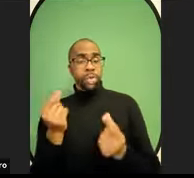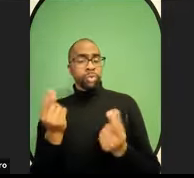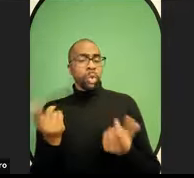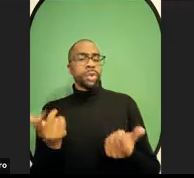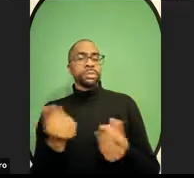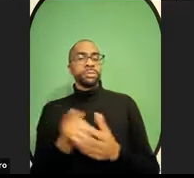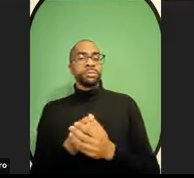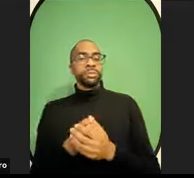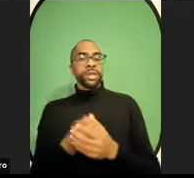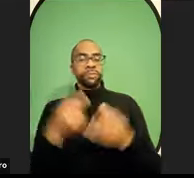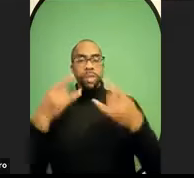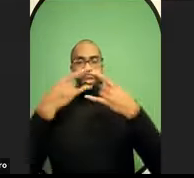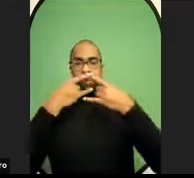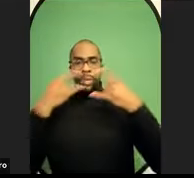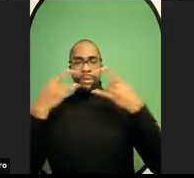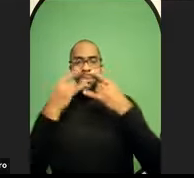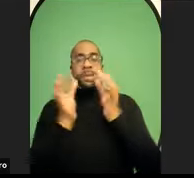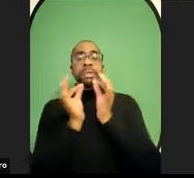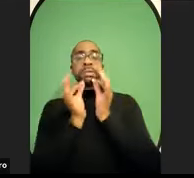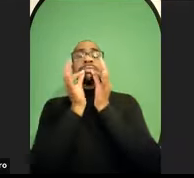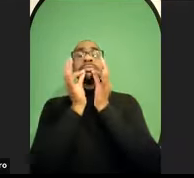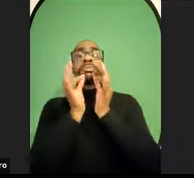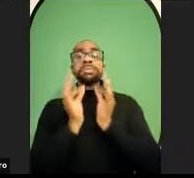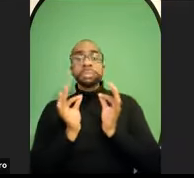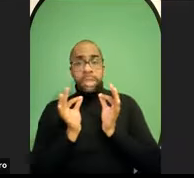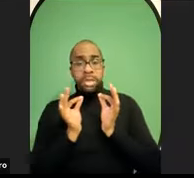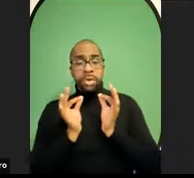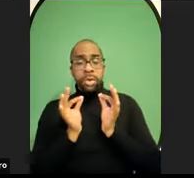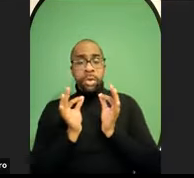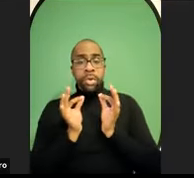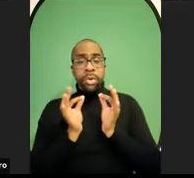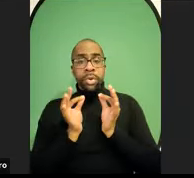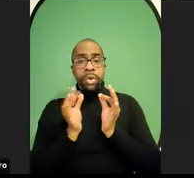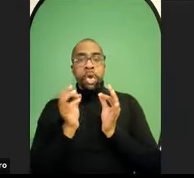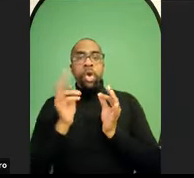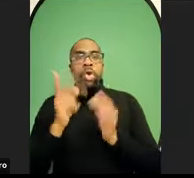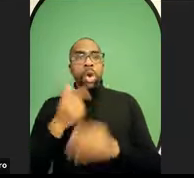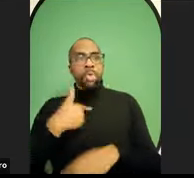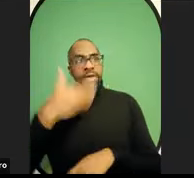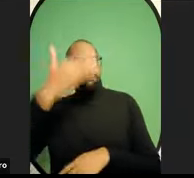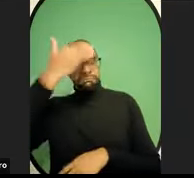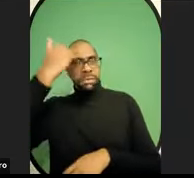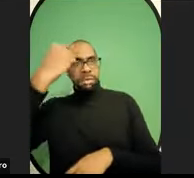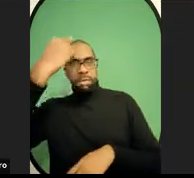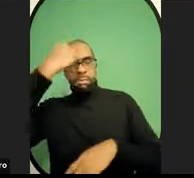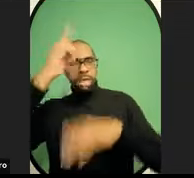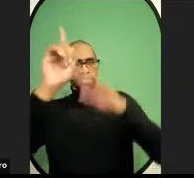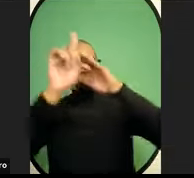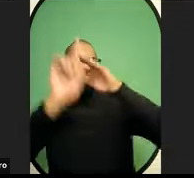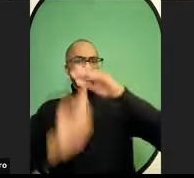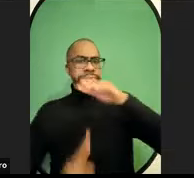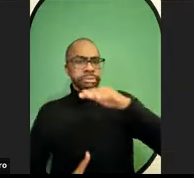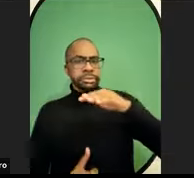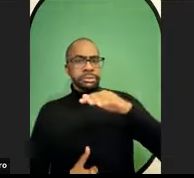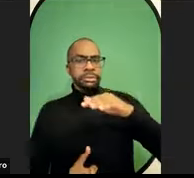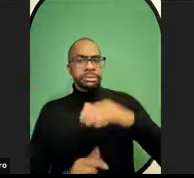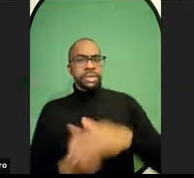so like, you know, sometimes we do this at adults we're watching we're we're wearing a mask and, you know we we pull it you know we we pull it down to like pull our nose or whatever or. we've